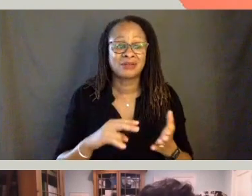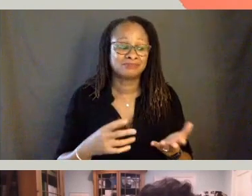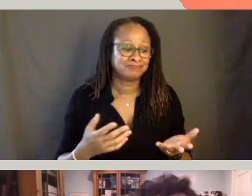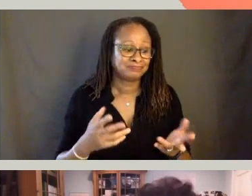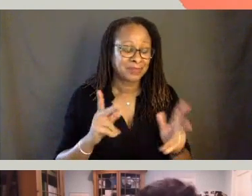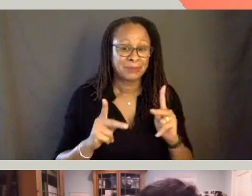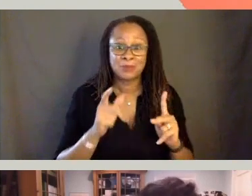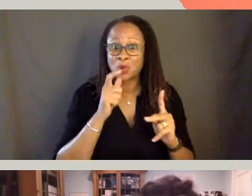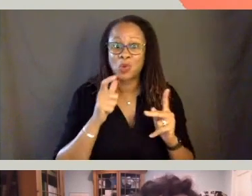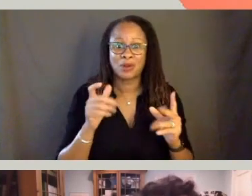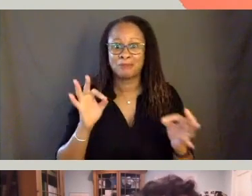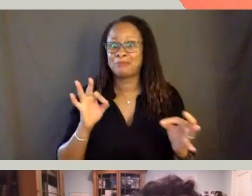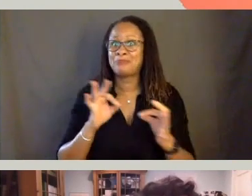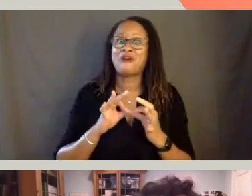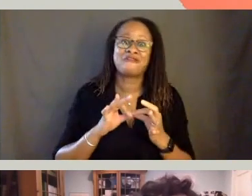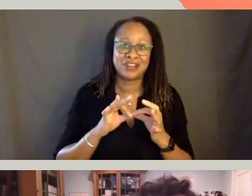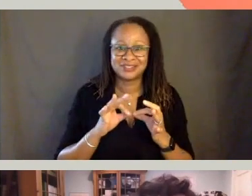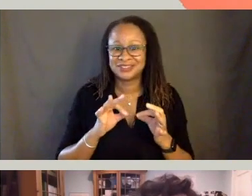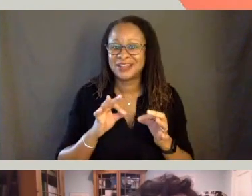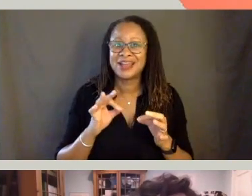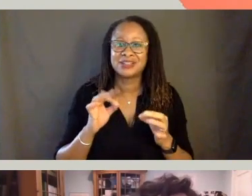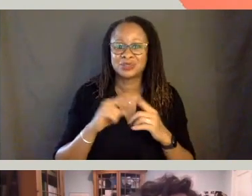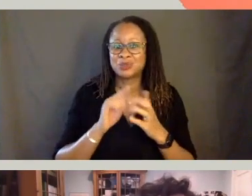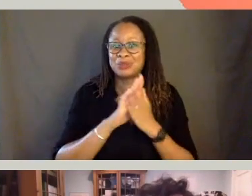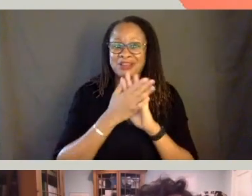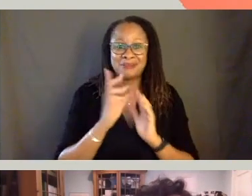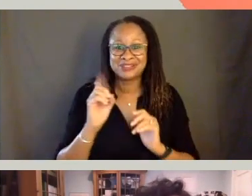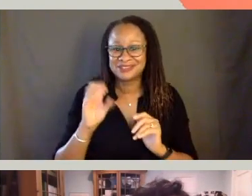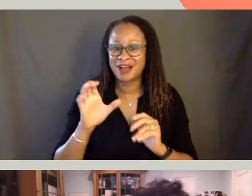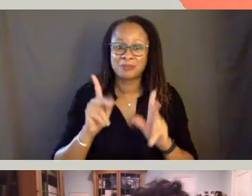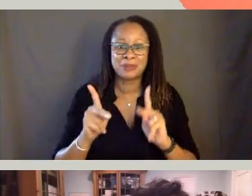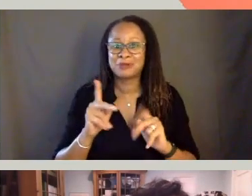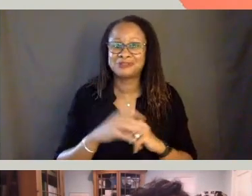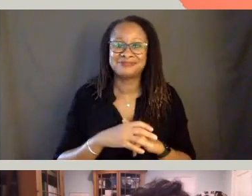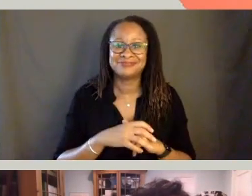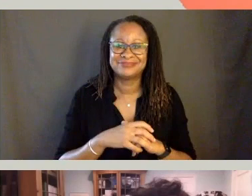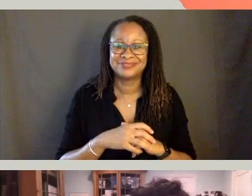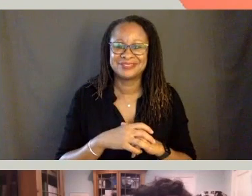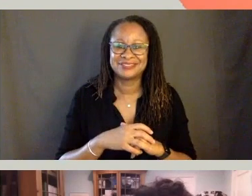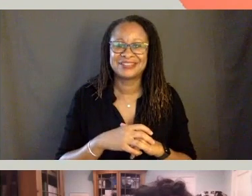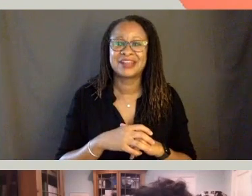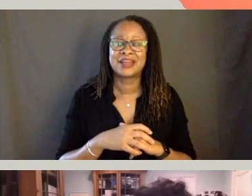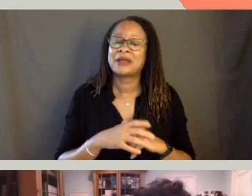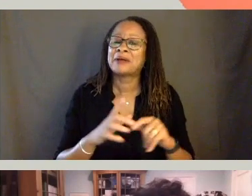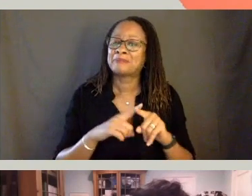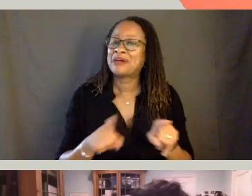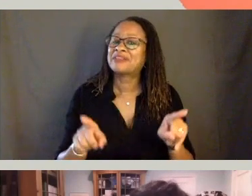to also being documentary people. But I think there is also some value